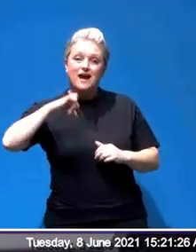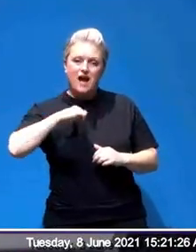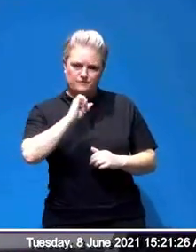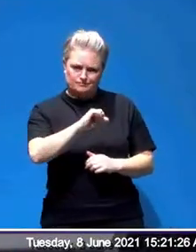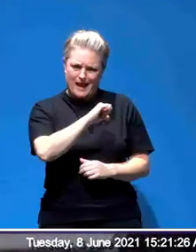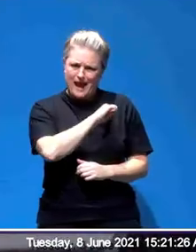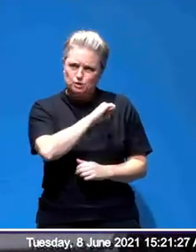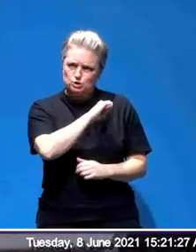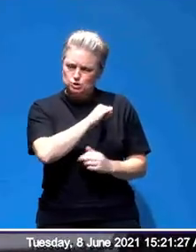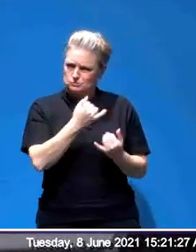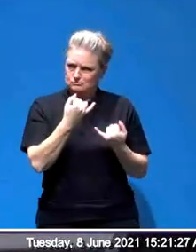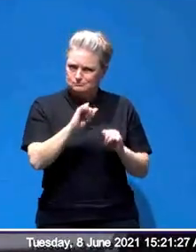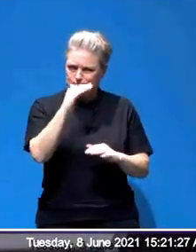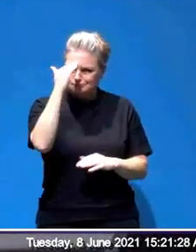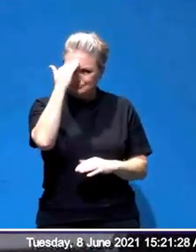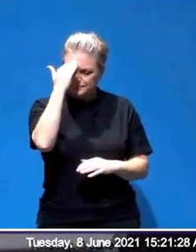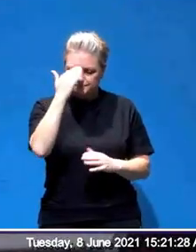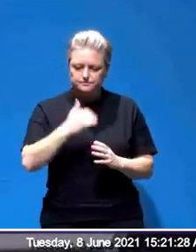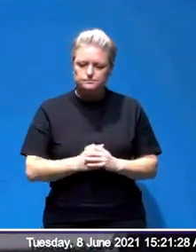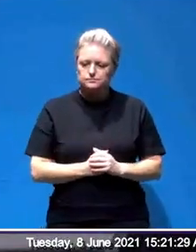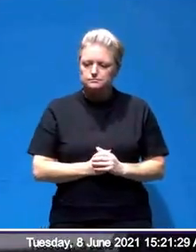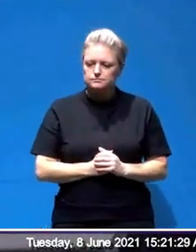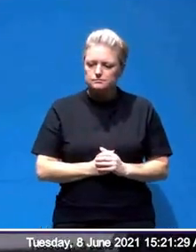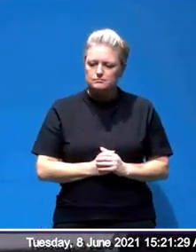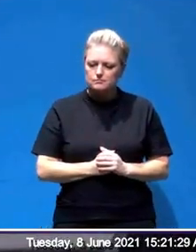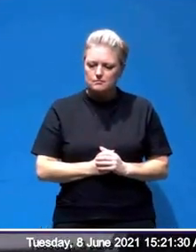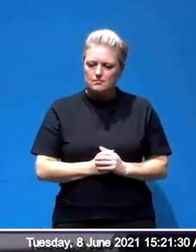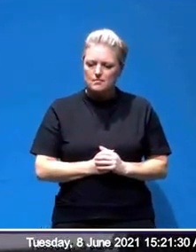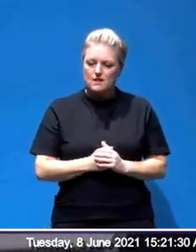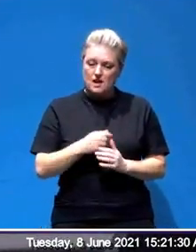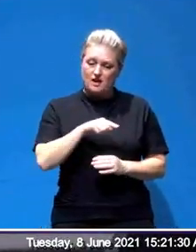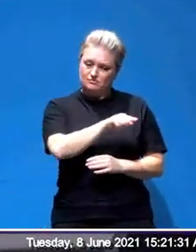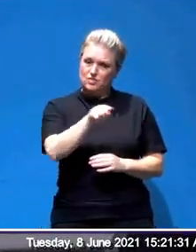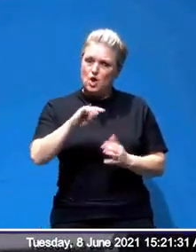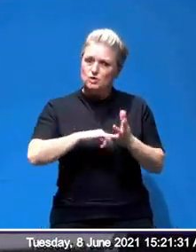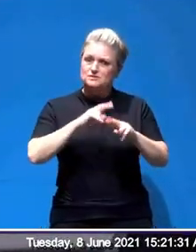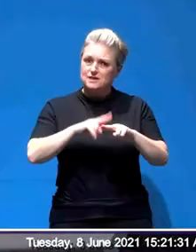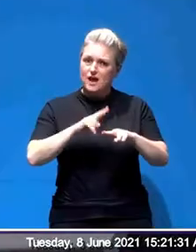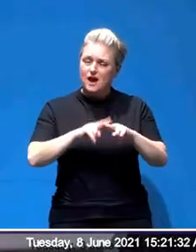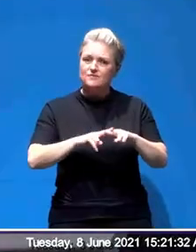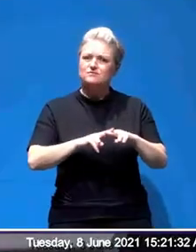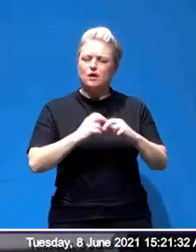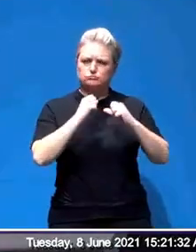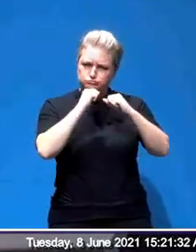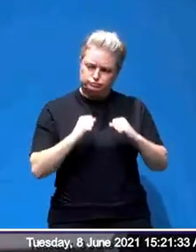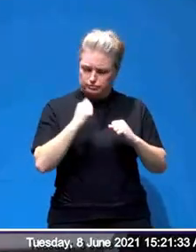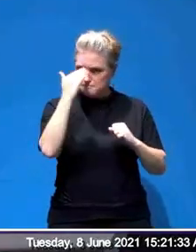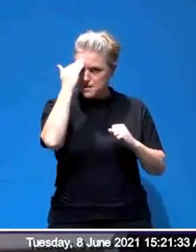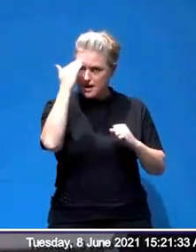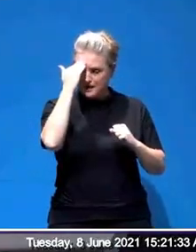number of staff that we had working in the service were staff who had worked in an institutional model and then had transitioned into